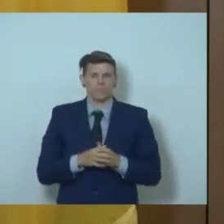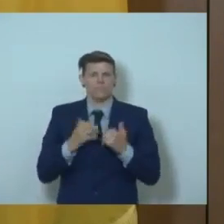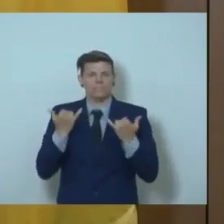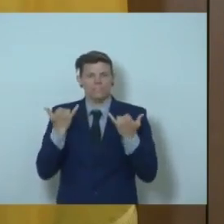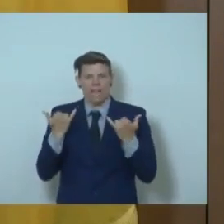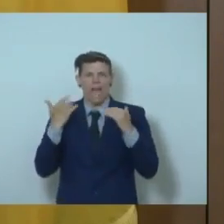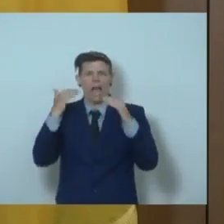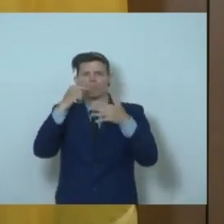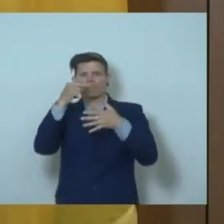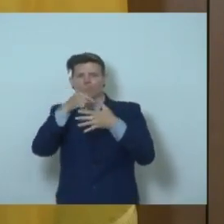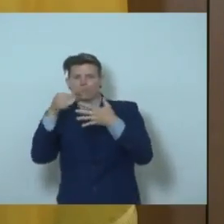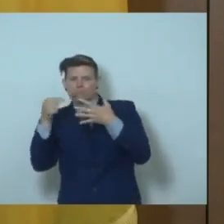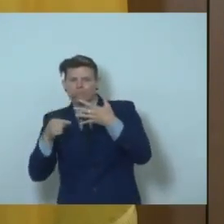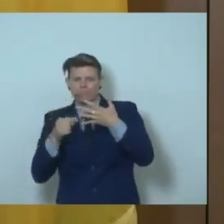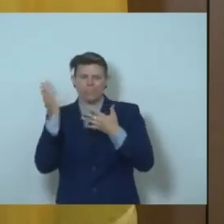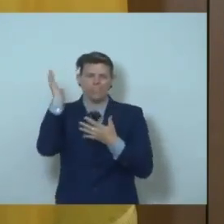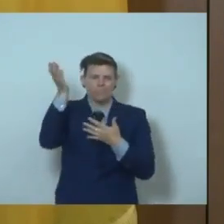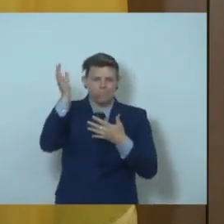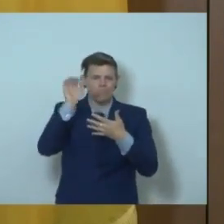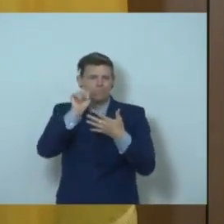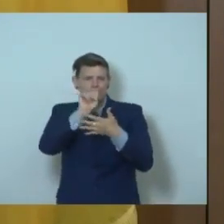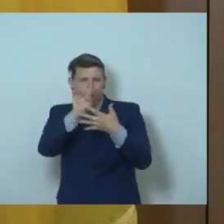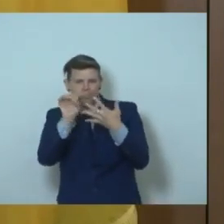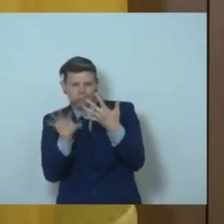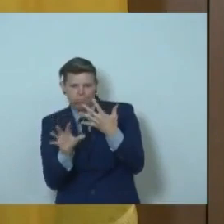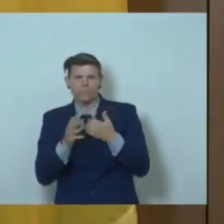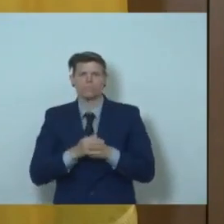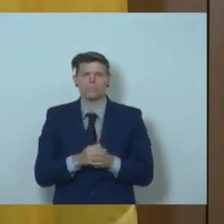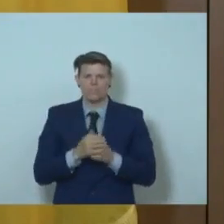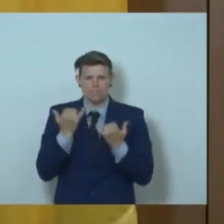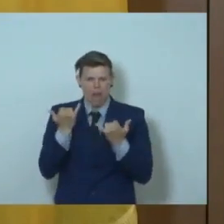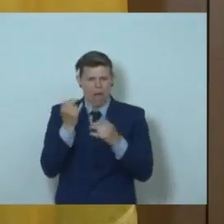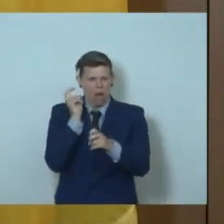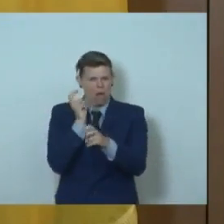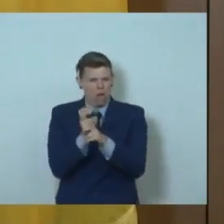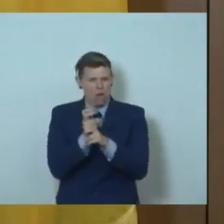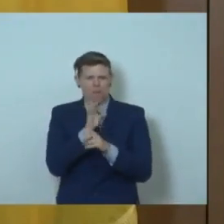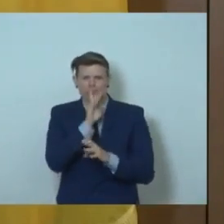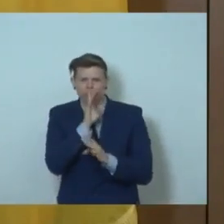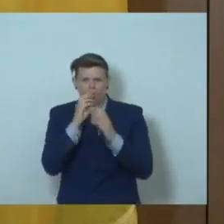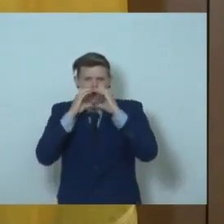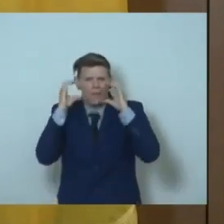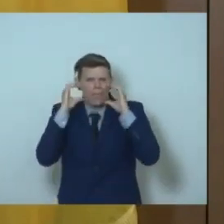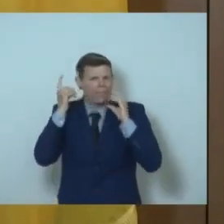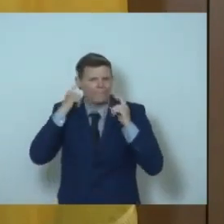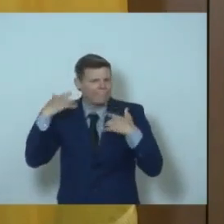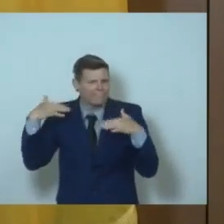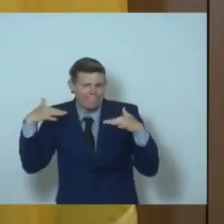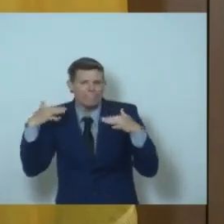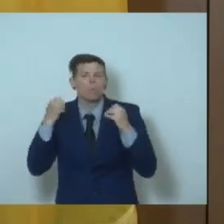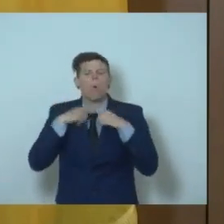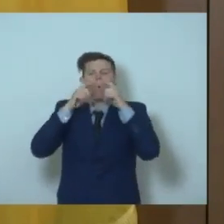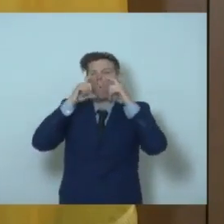SERIOUSLY THE REQUIREMENT TO WEAR A FACE COVERING NOW AS WE DO FOR ALL OF THESE PRESS CONFERENCES.